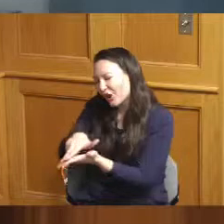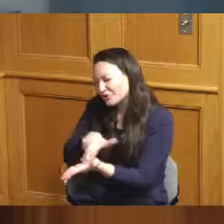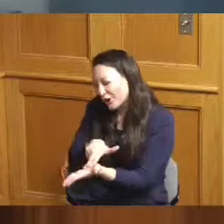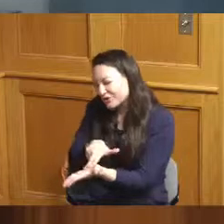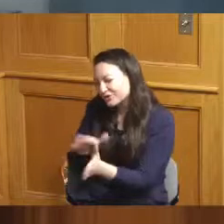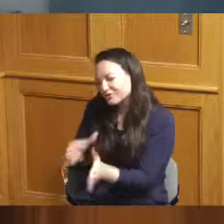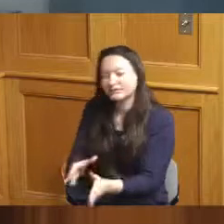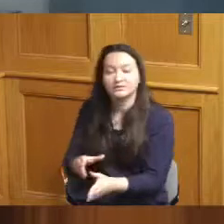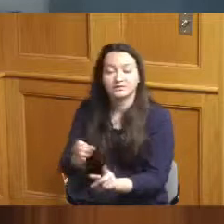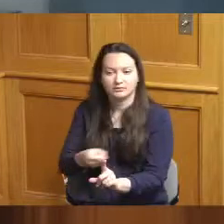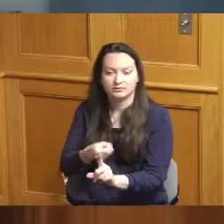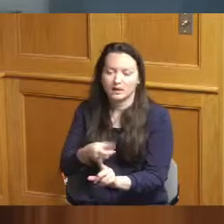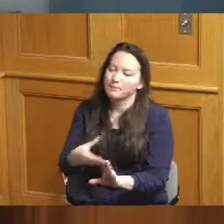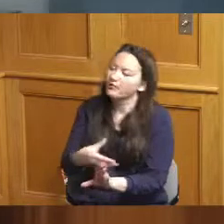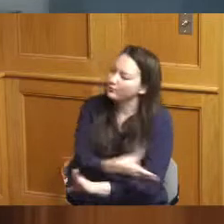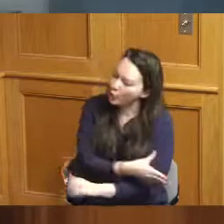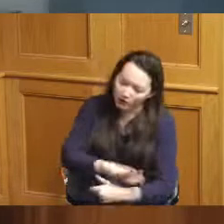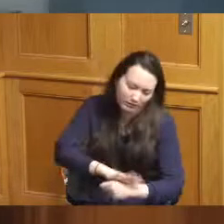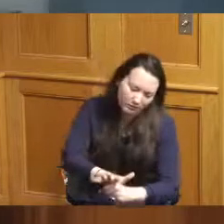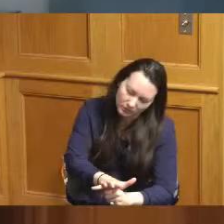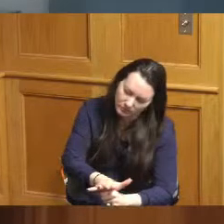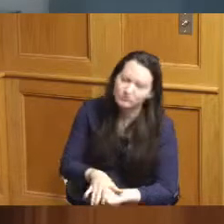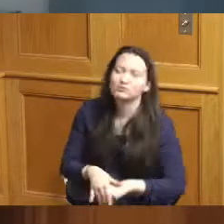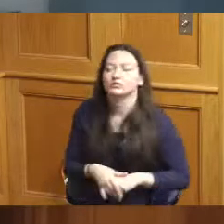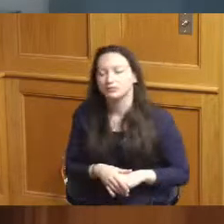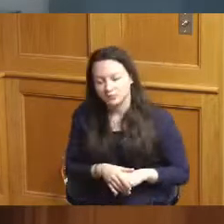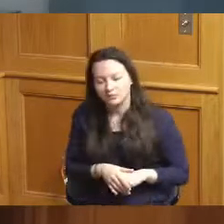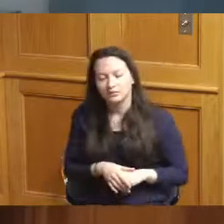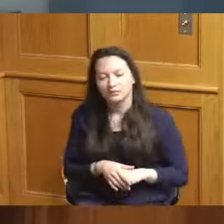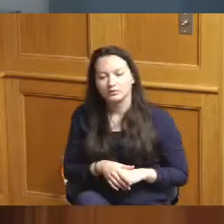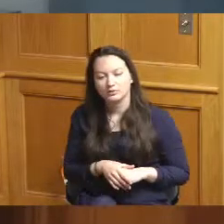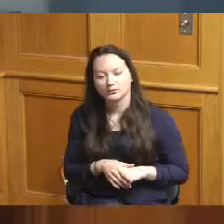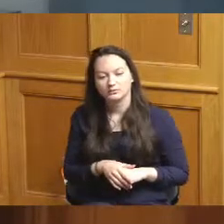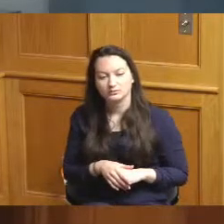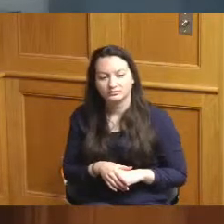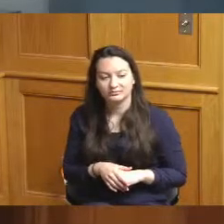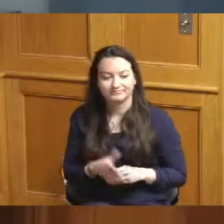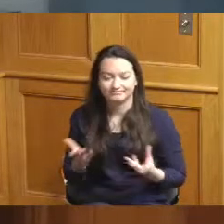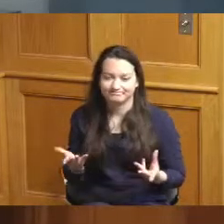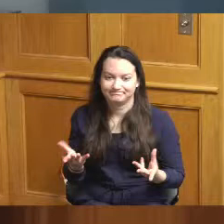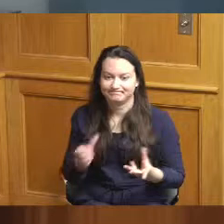hit them but I think this was even before the pandemic so they just weren't continuing